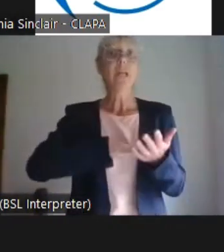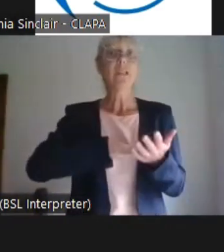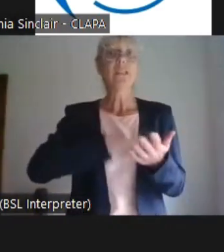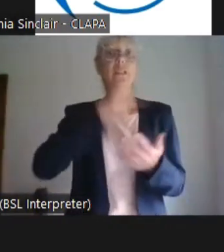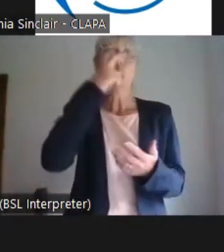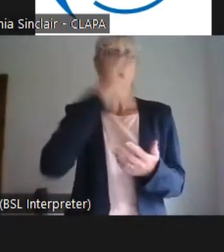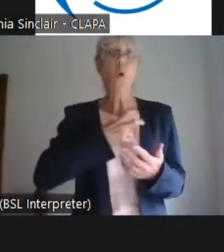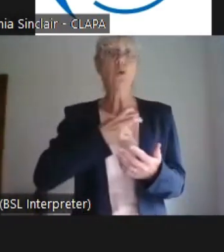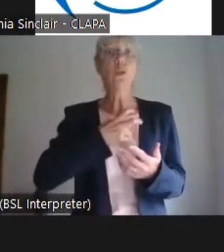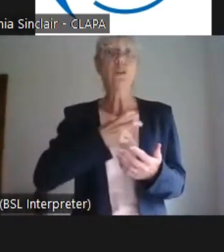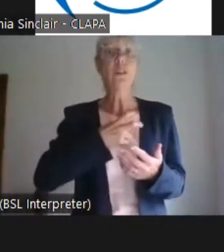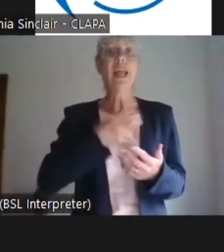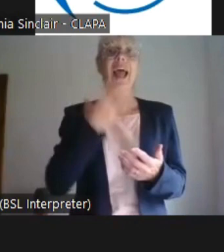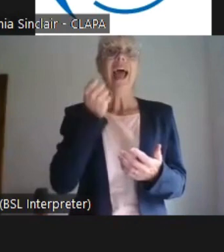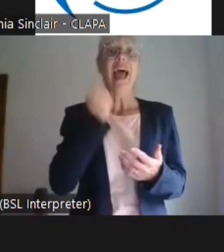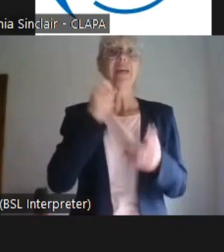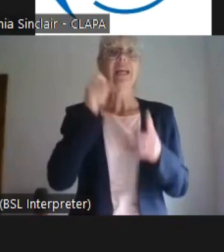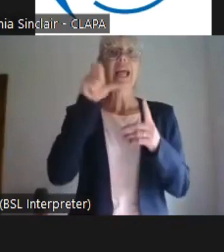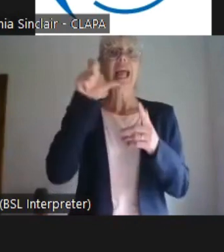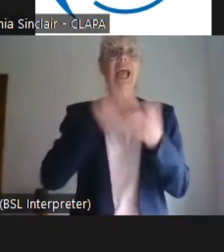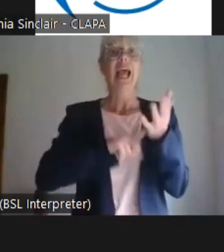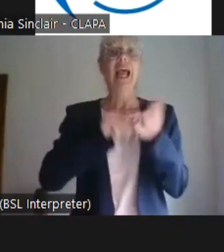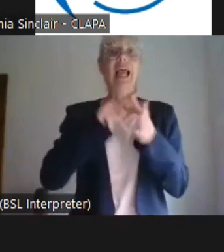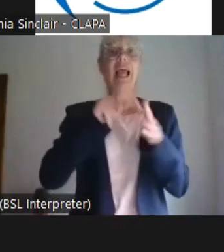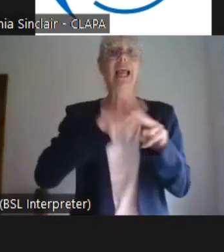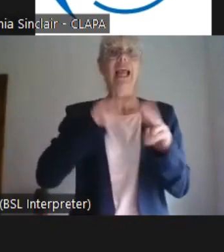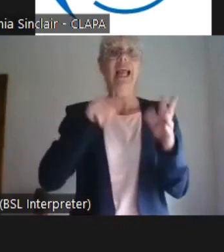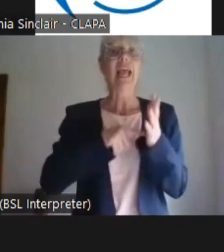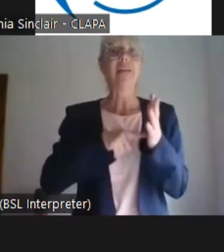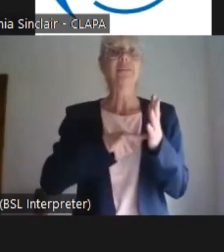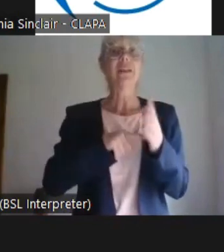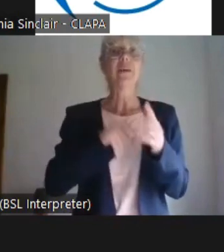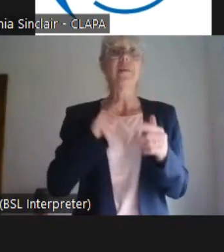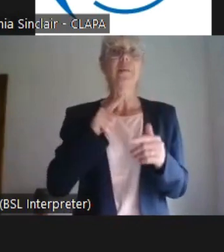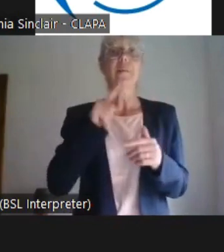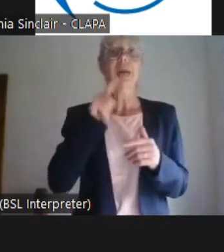so far showing mid and high frequency issues but we don't have an appointment